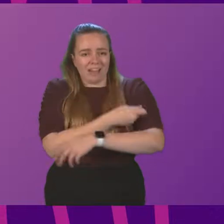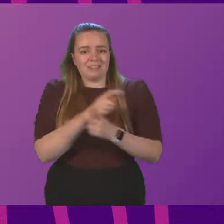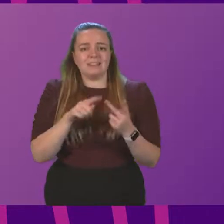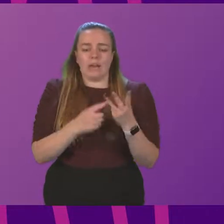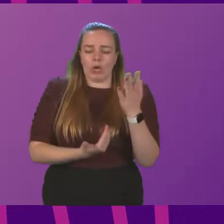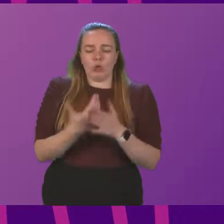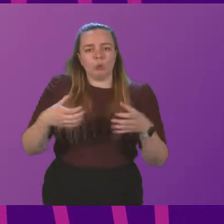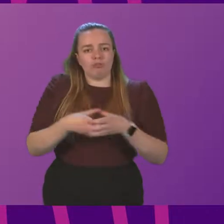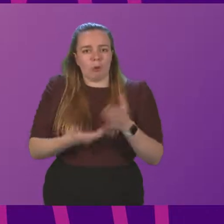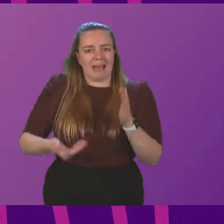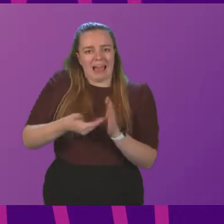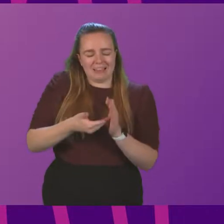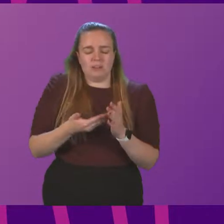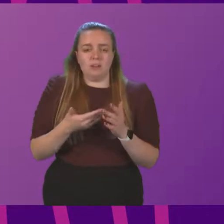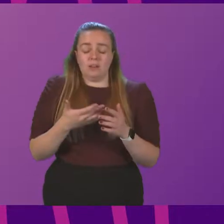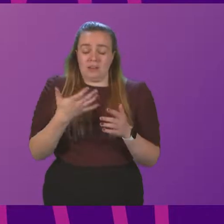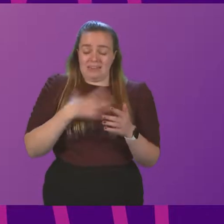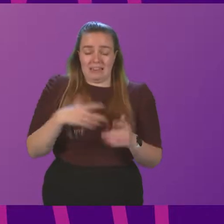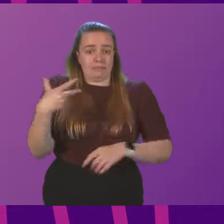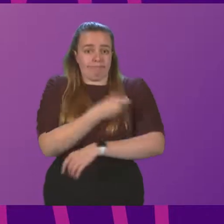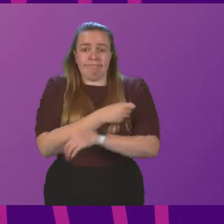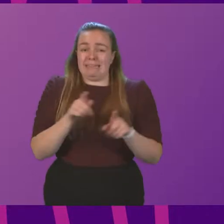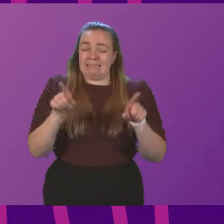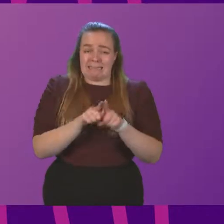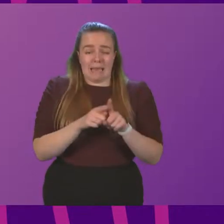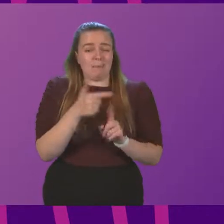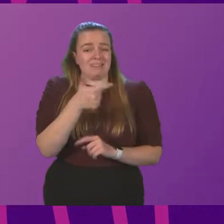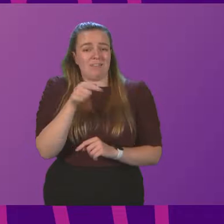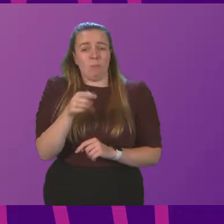we now need to deliver roughly the same number of vaccines—7.5 million—over